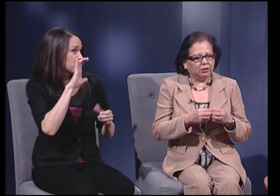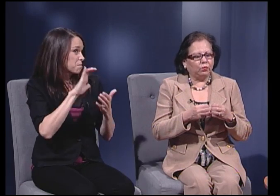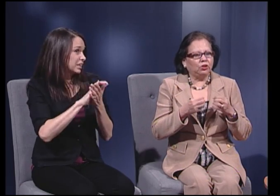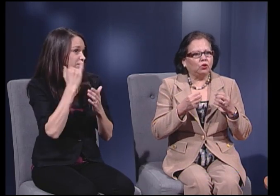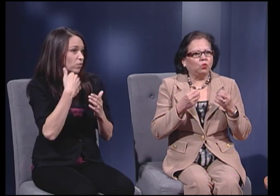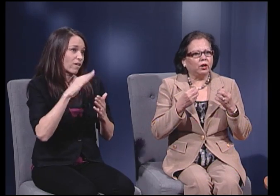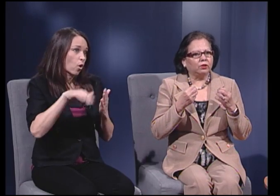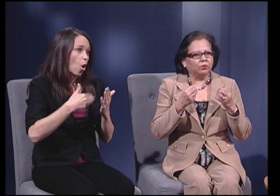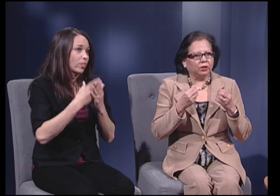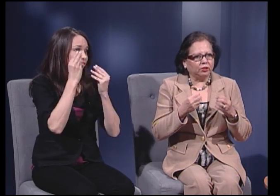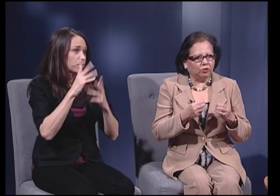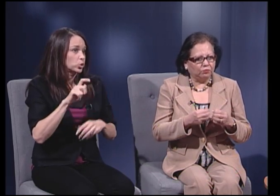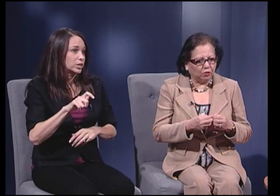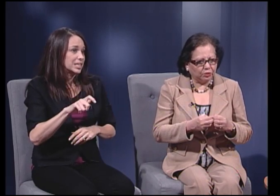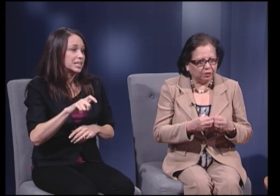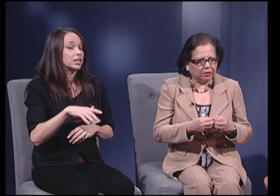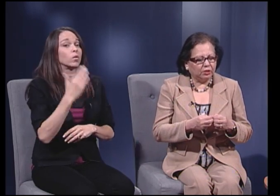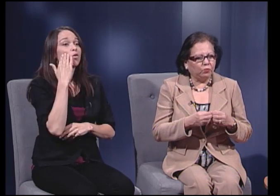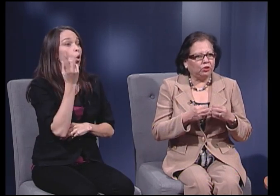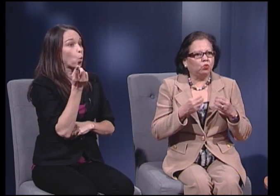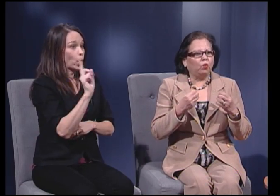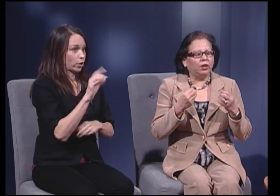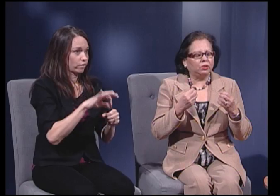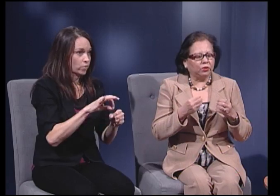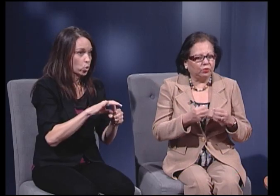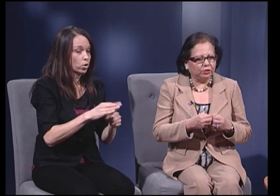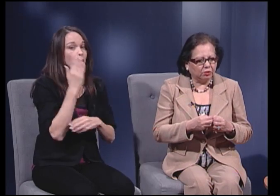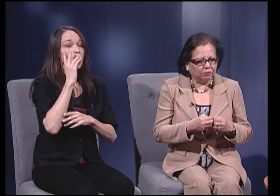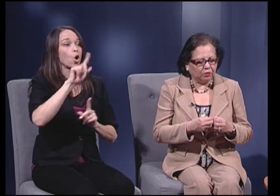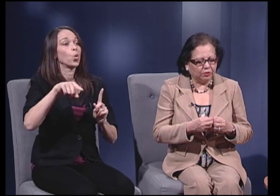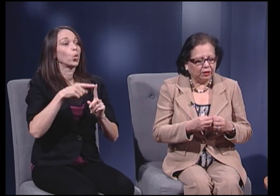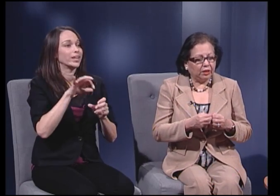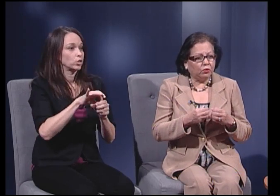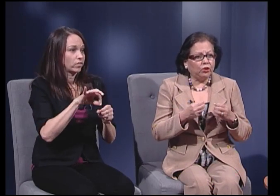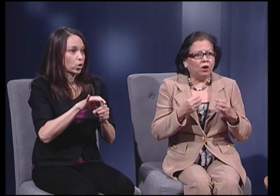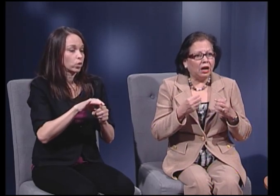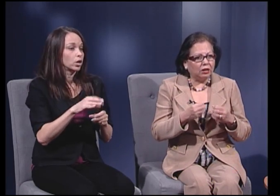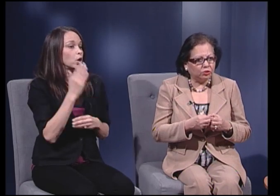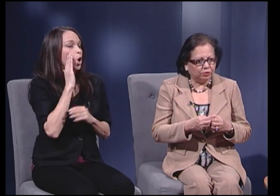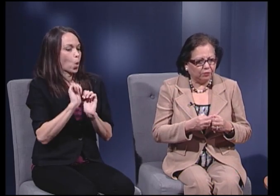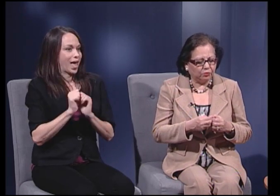that we know where we're going to go vote, that we know when we're going to go vote and we know how to vote